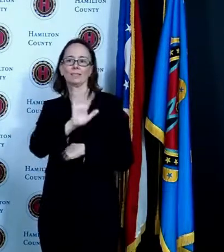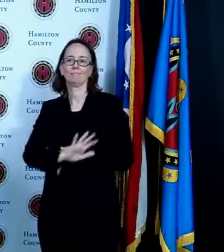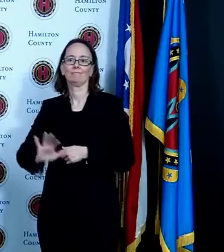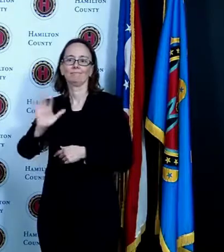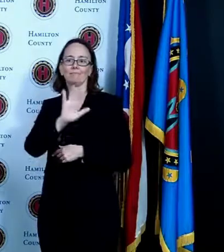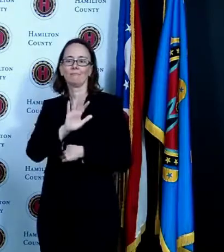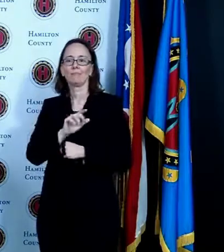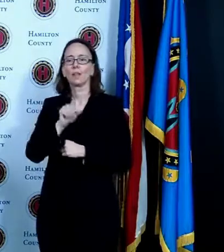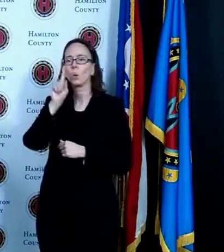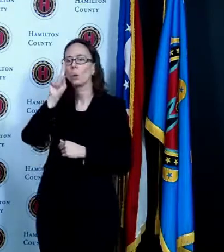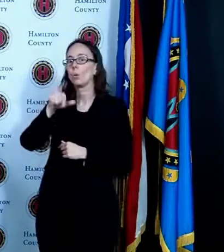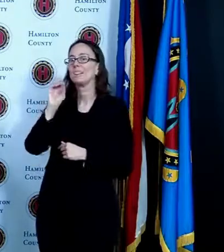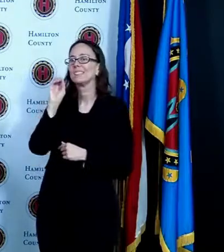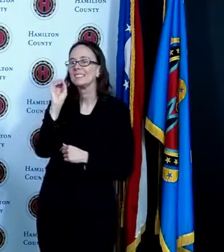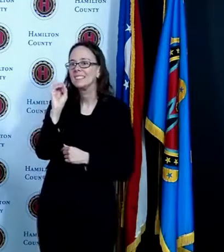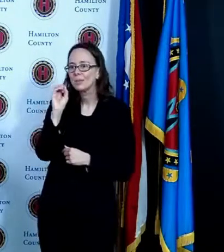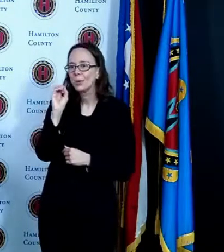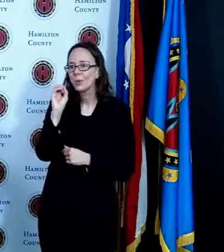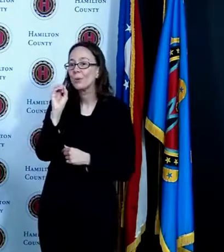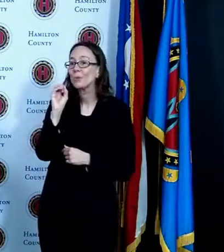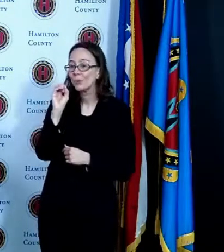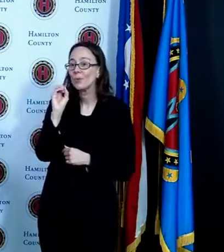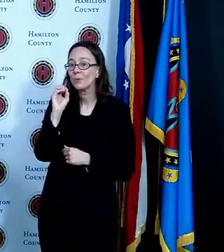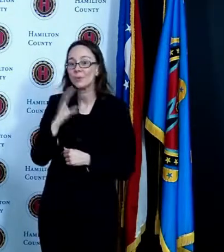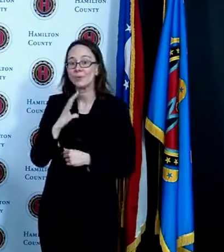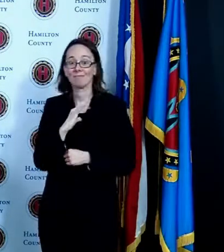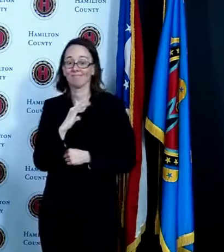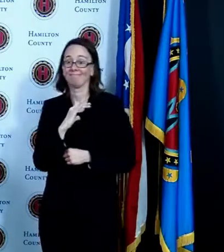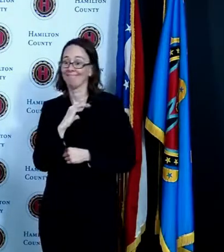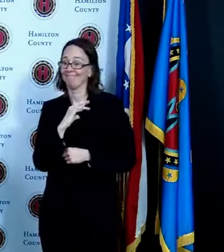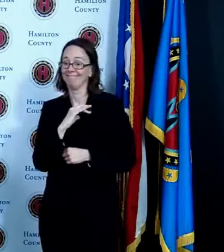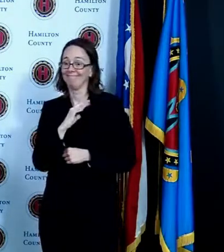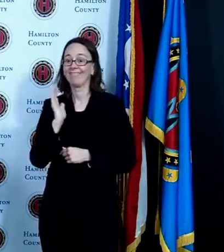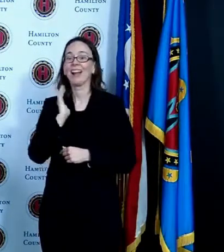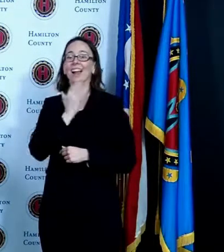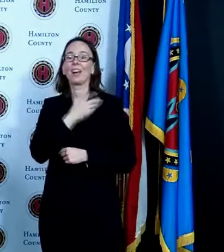shared this southwest region that I'm sharing is one point one zero our region